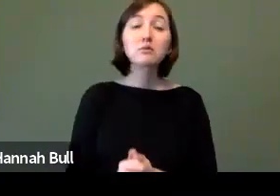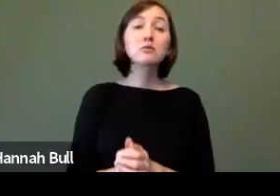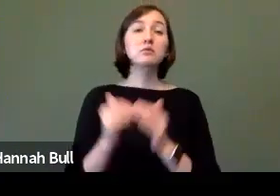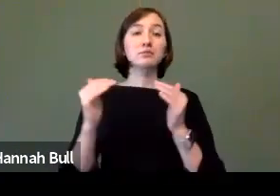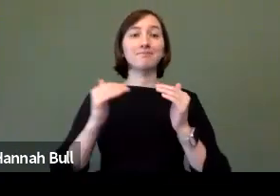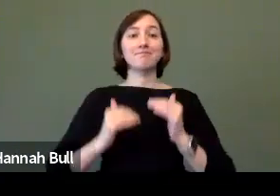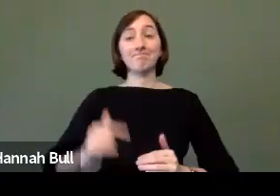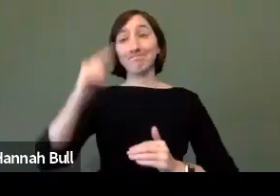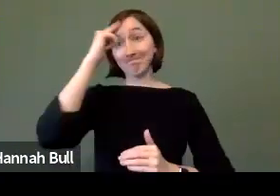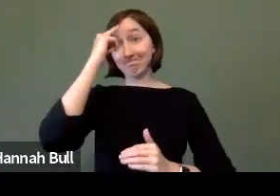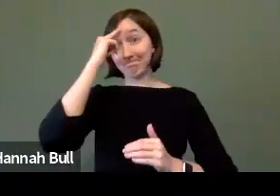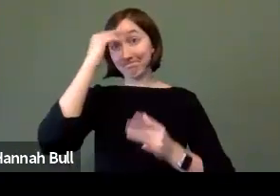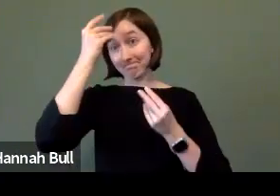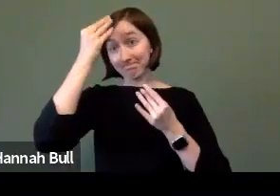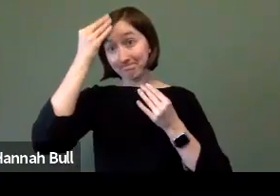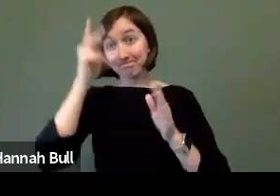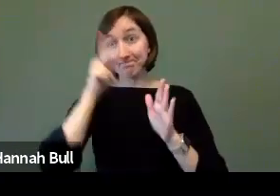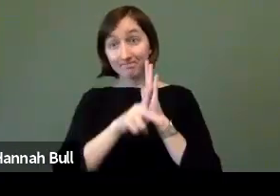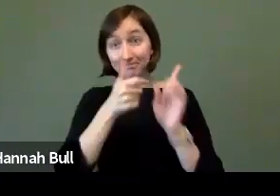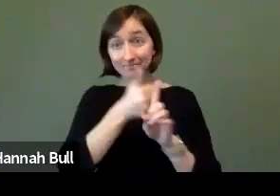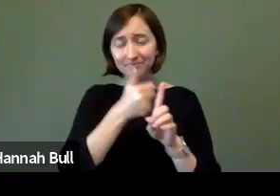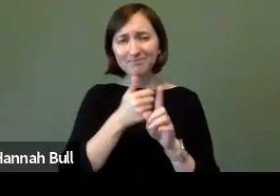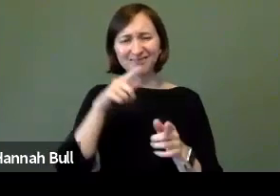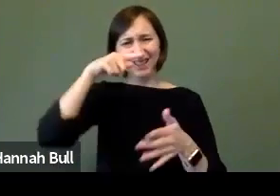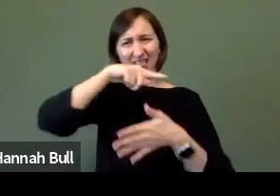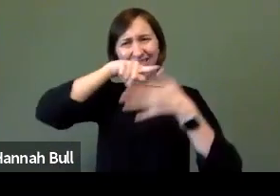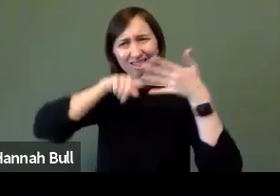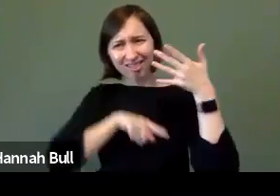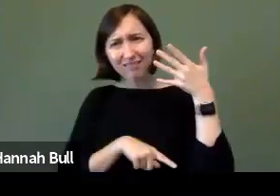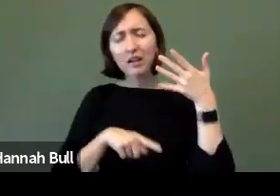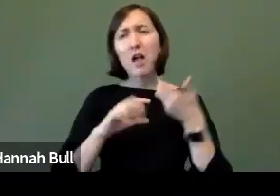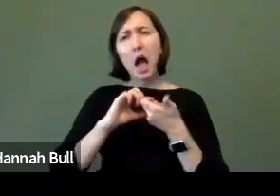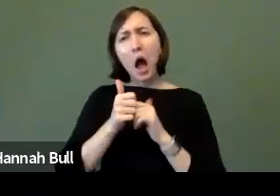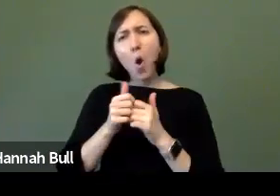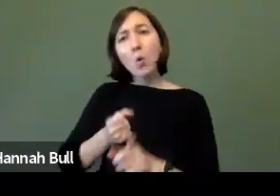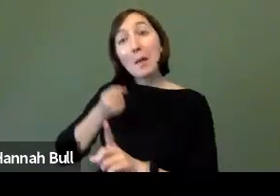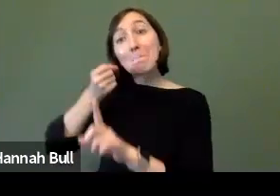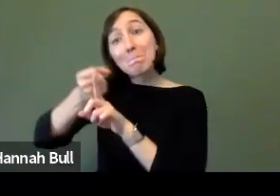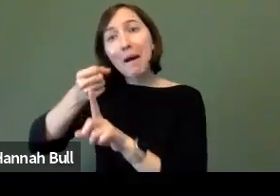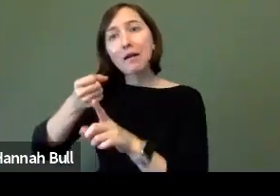someone's ability to function in the world. We all have moments when we're sad or down.